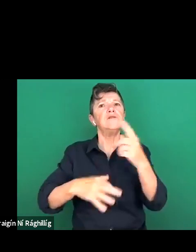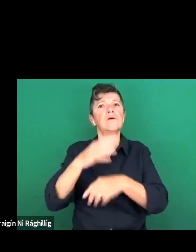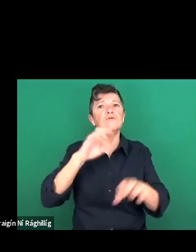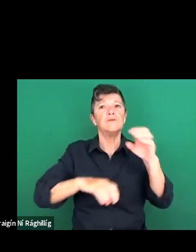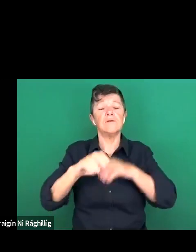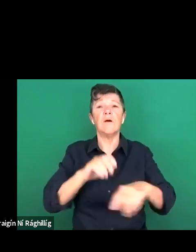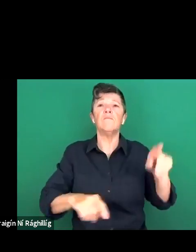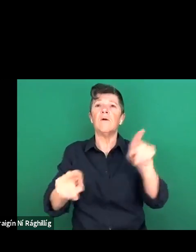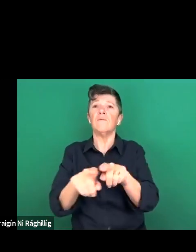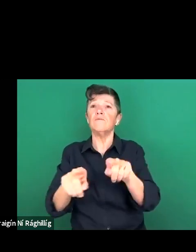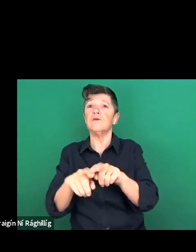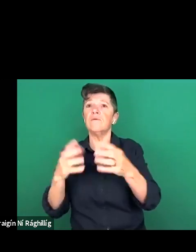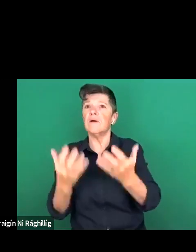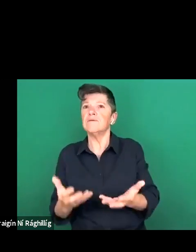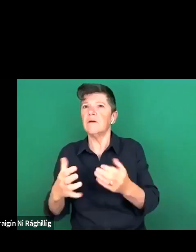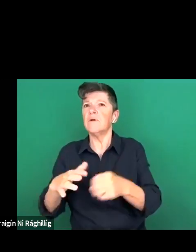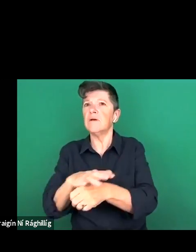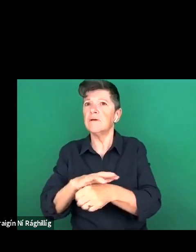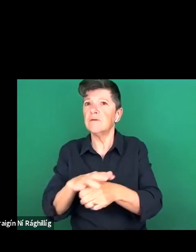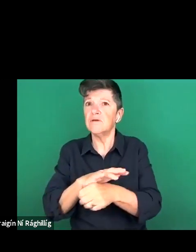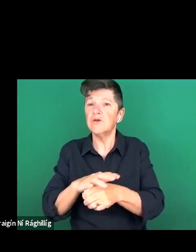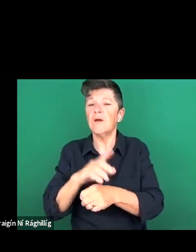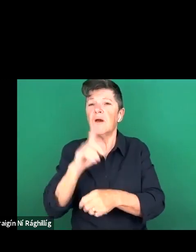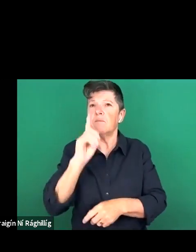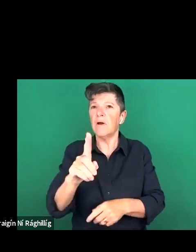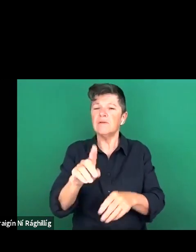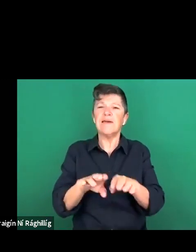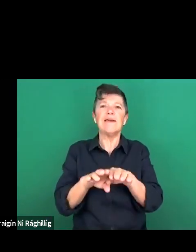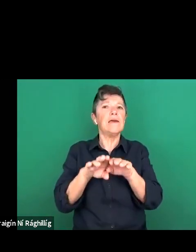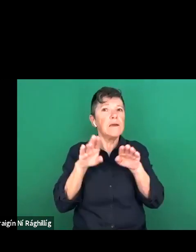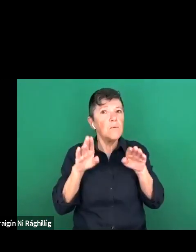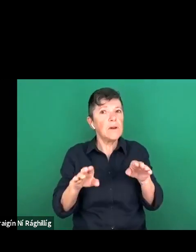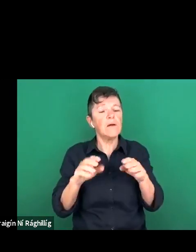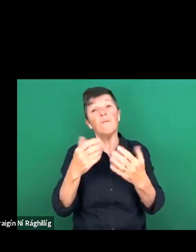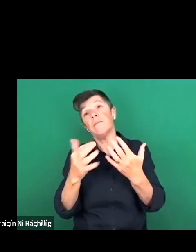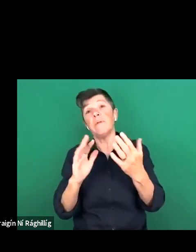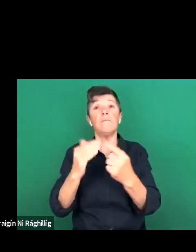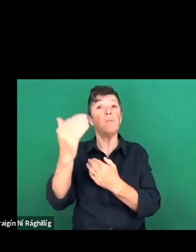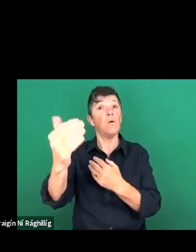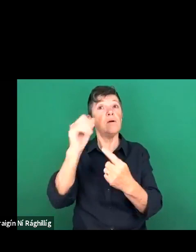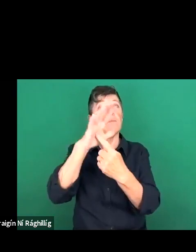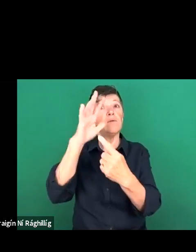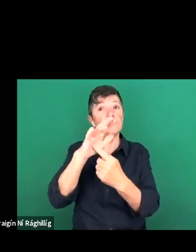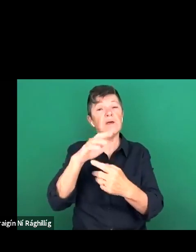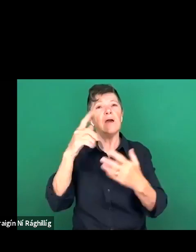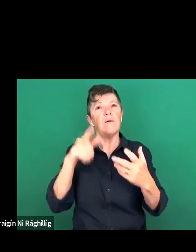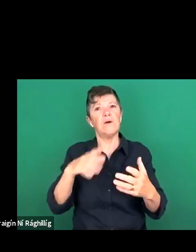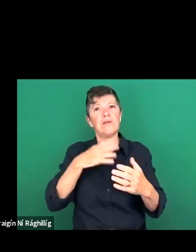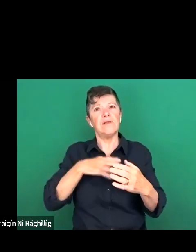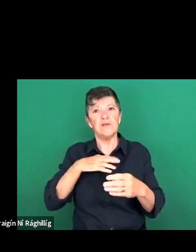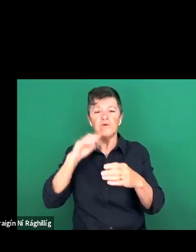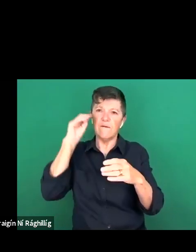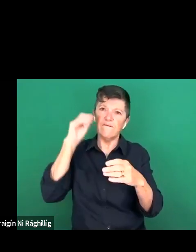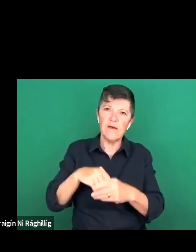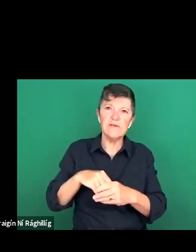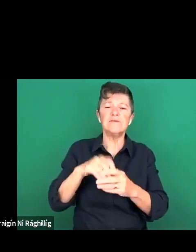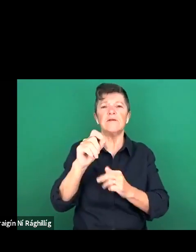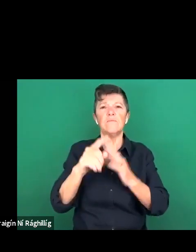of global and the need to take empire and colonialism seriously. I end with a call for a reparatory social